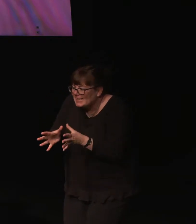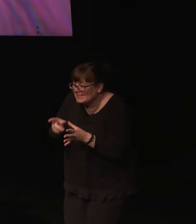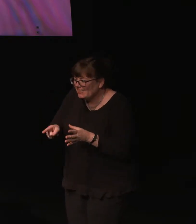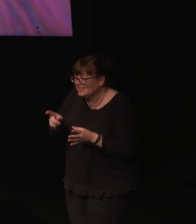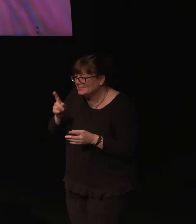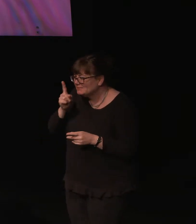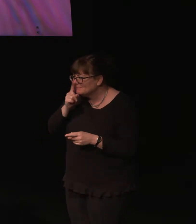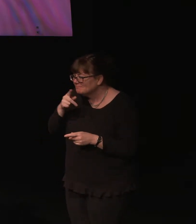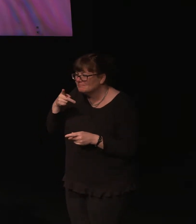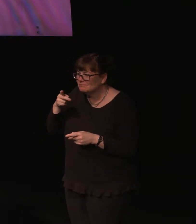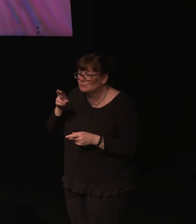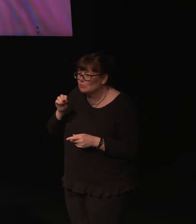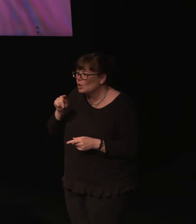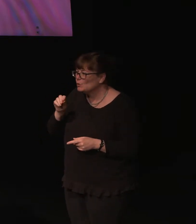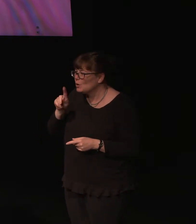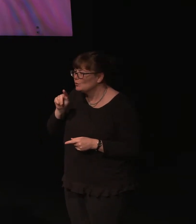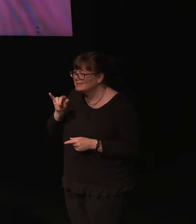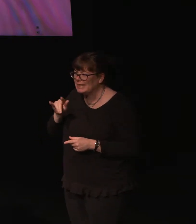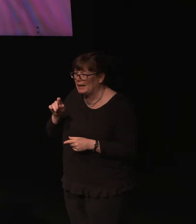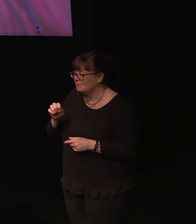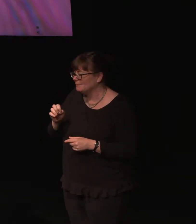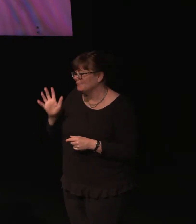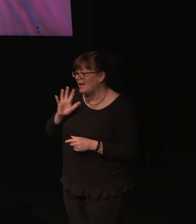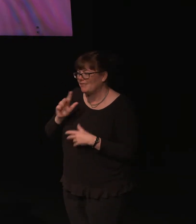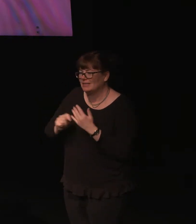which looks nothing like Collapsus eventually became.